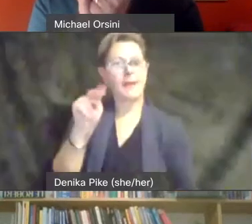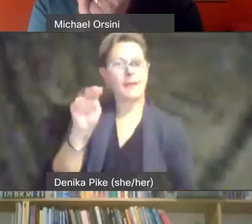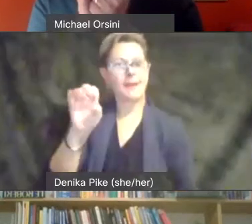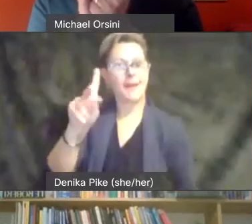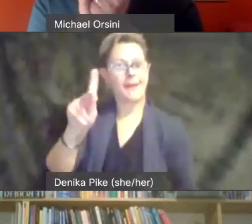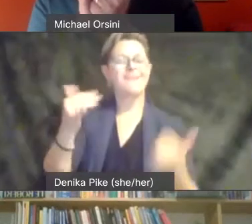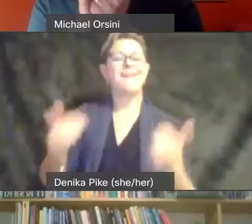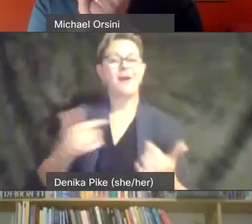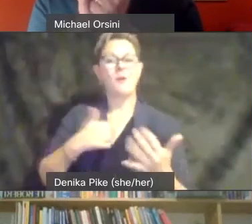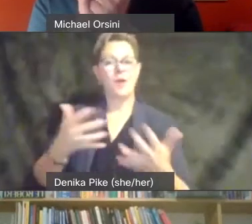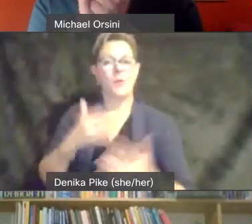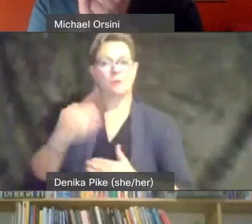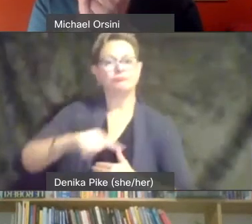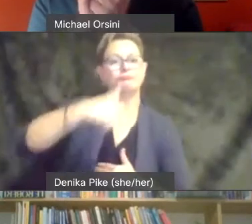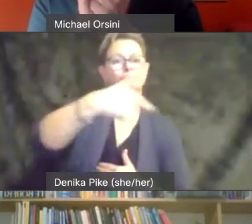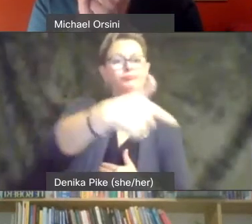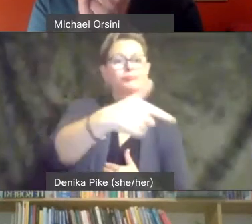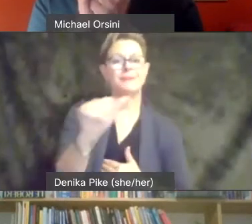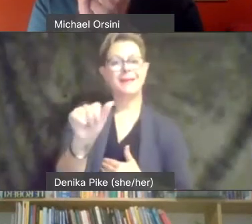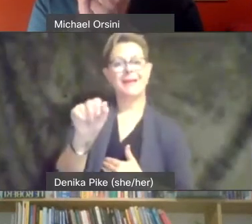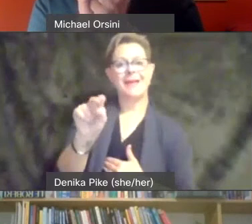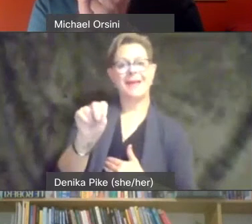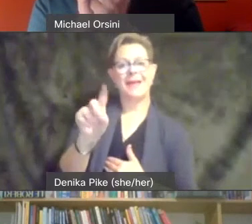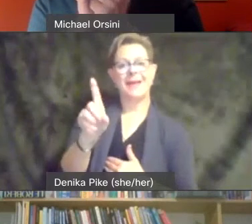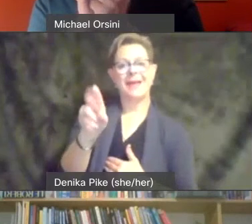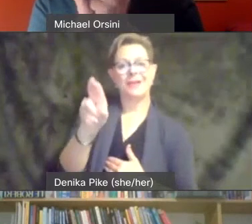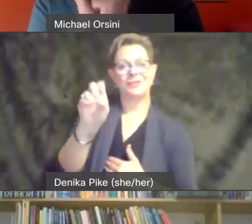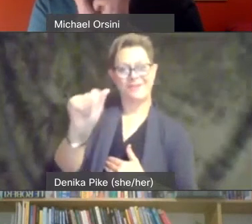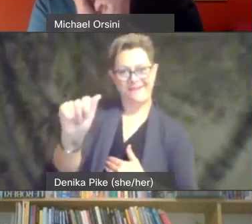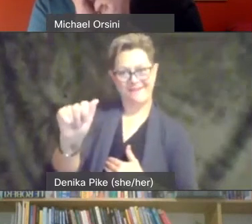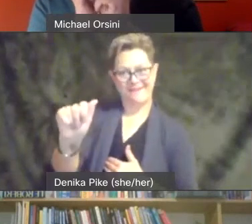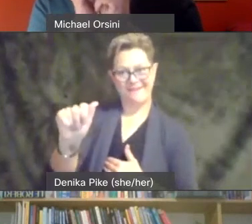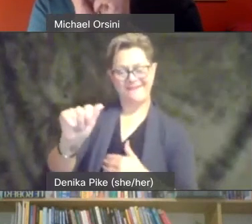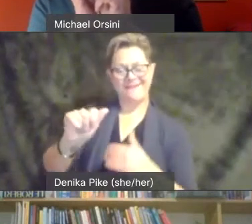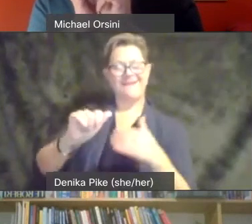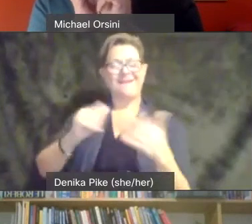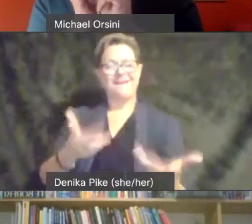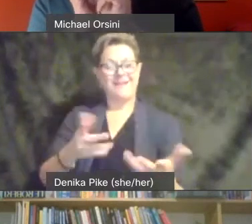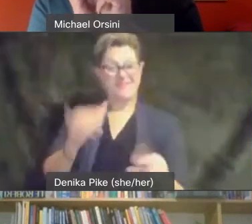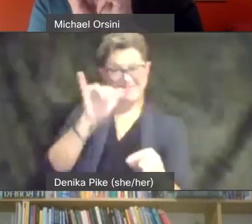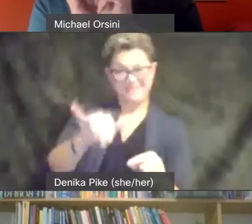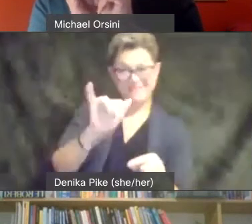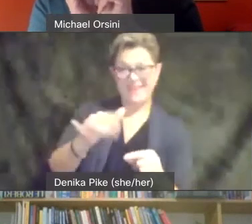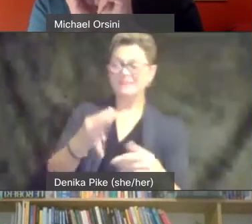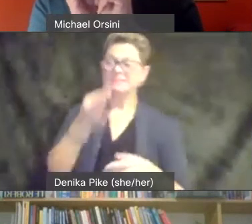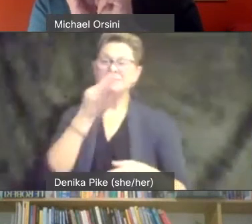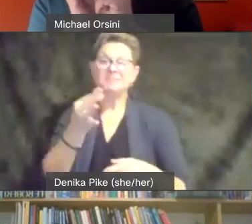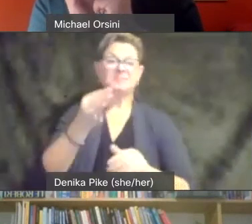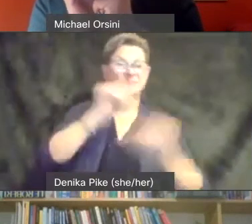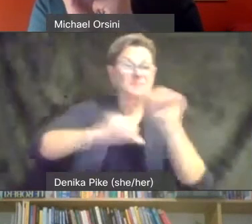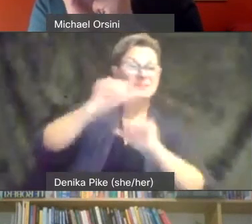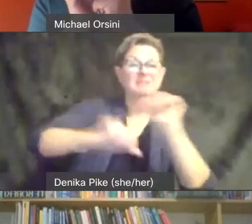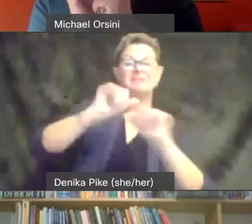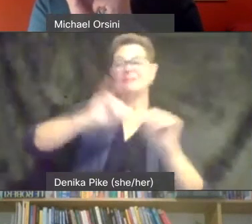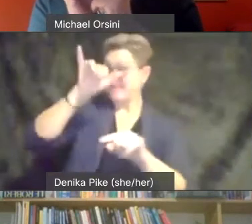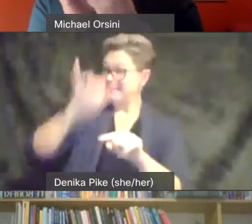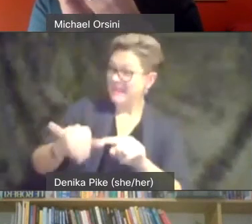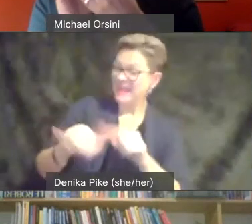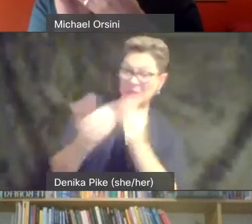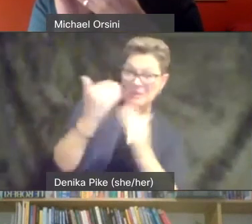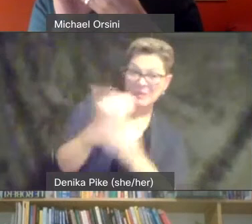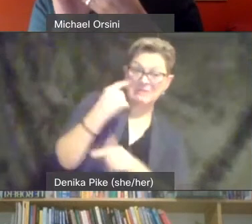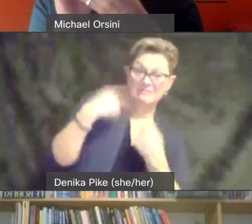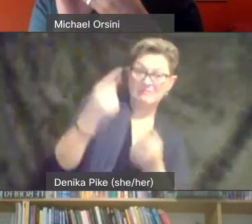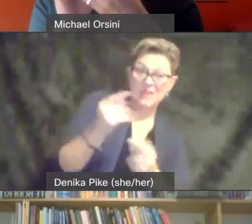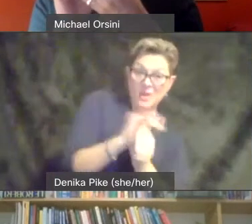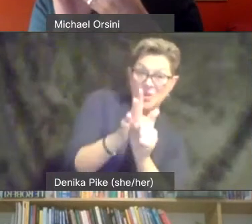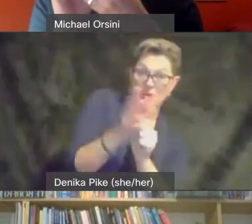And again, the question is whether the mistrust of science and expertise is new with cobit, or if it's part of a broader, long term trend that predates the post truth era.